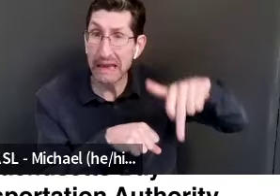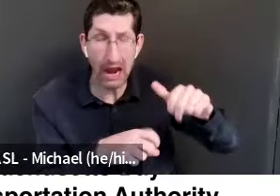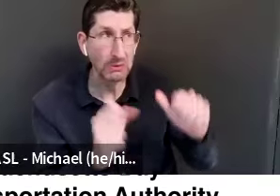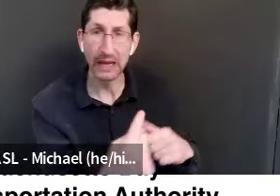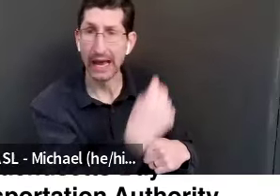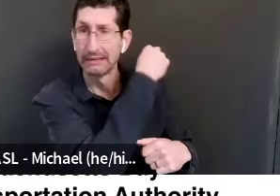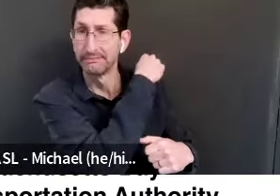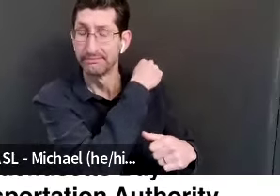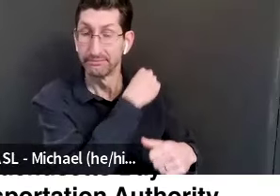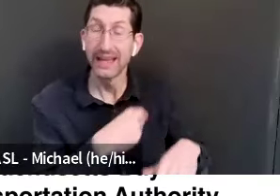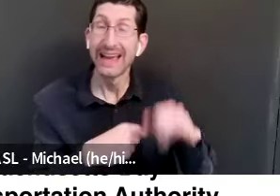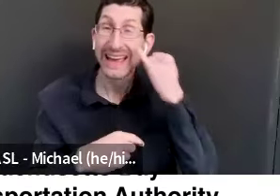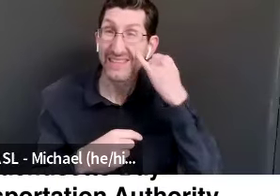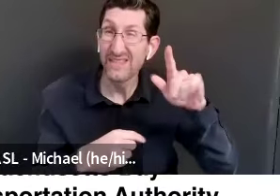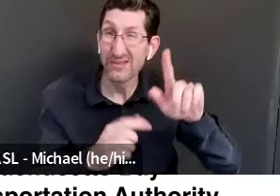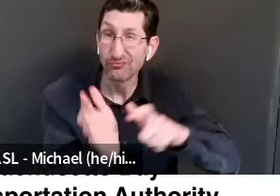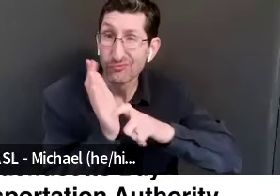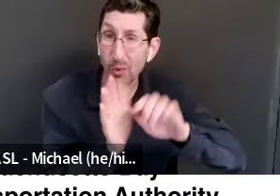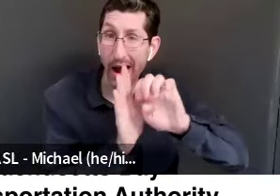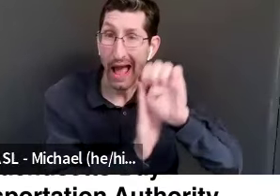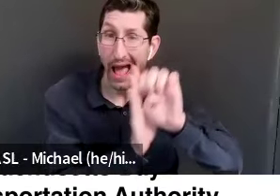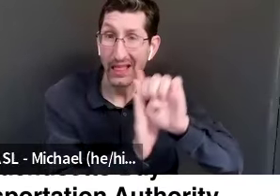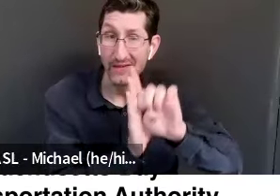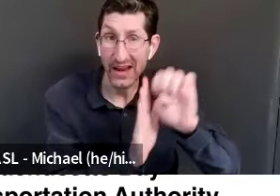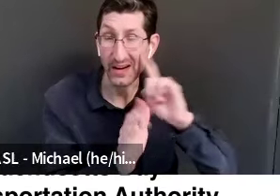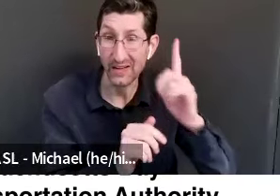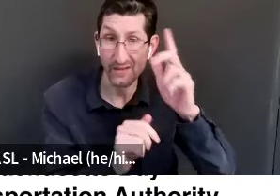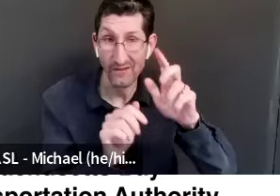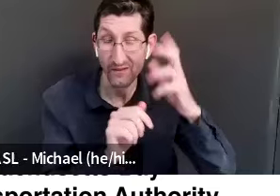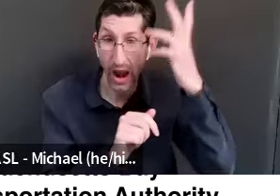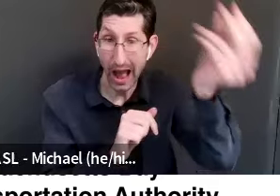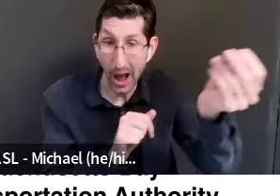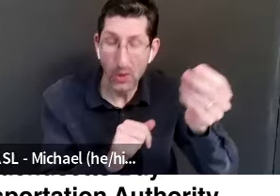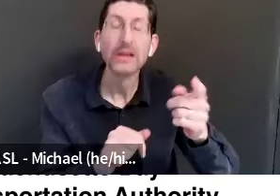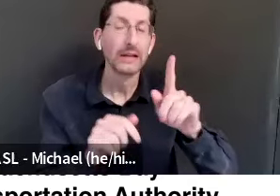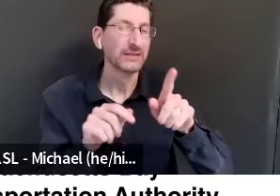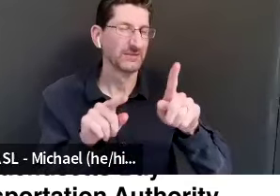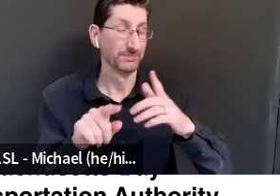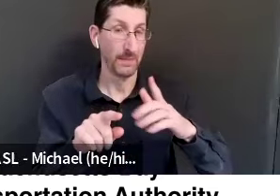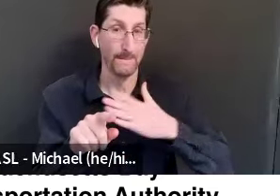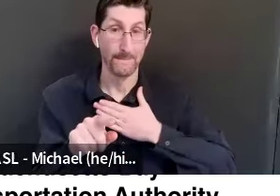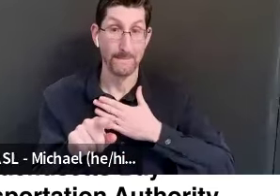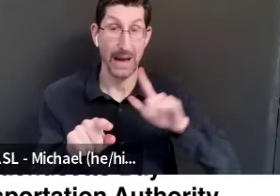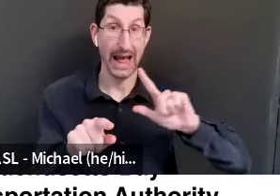ROWS OF CHAIRS AND SHOULD BE TAKEN BY ANYONE COMFORTABLY NAVIGATING STAIRS. IF YOU HAVE TO USE THE ELEVATOR TO EXIT, EXIT THROUGH THE DOORS TO